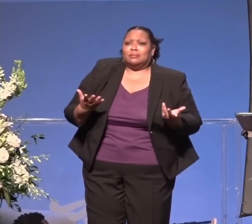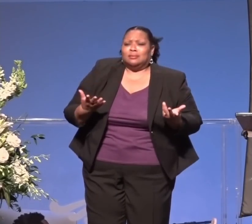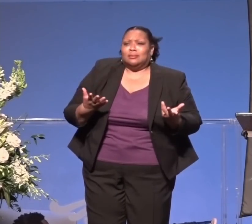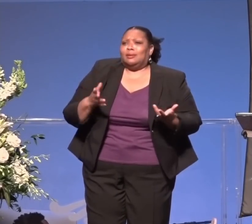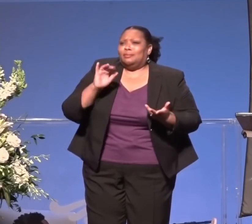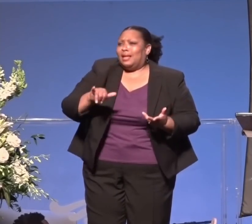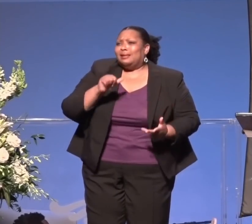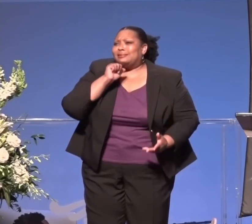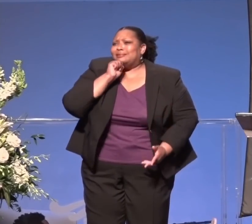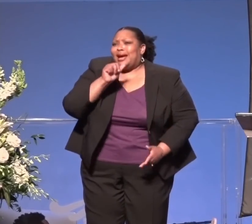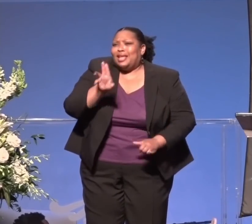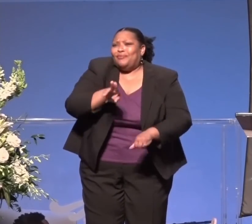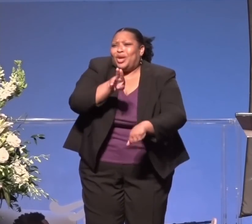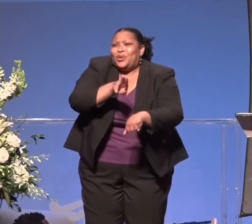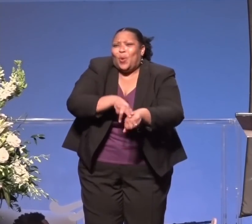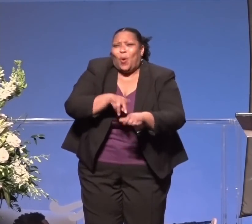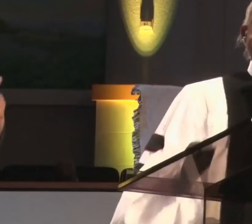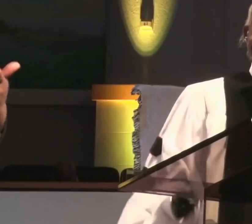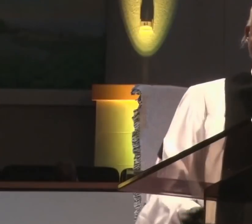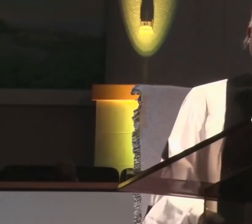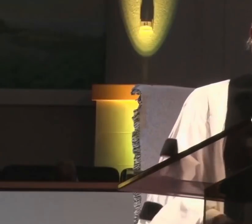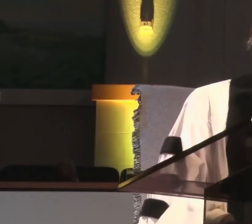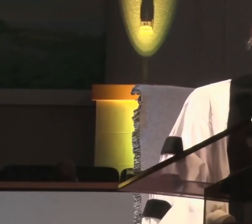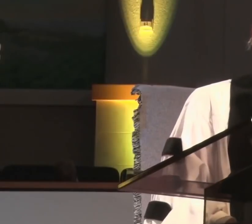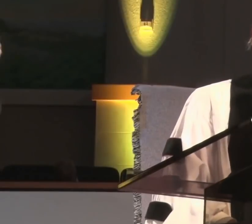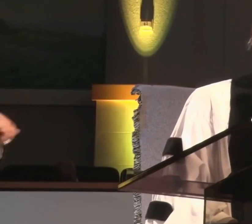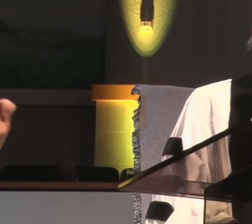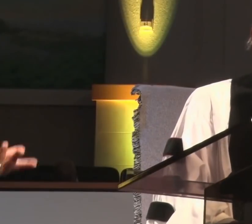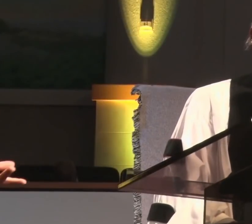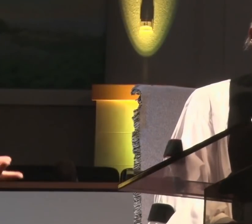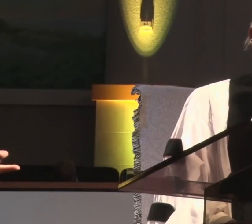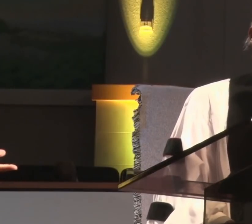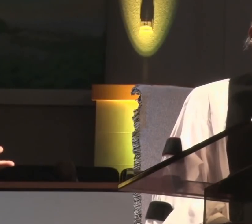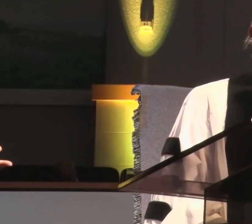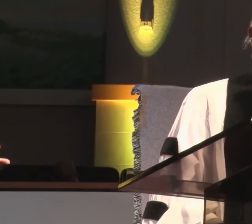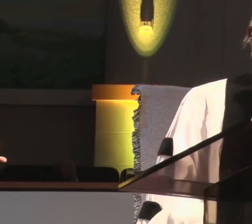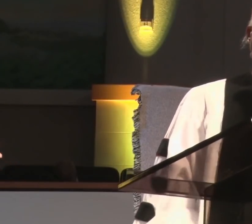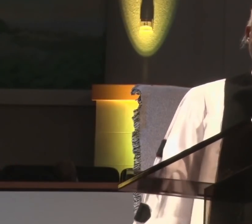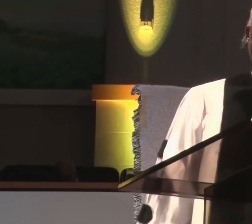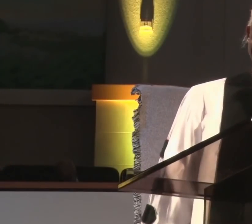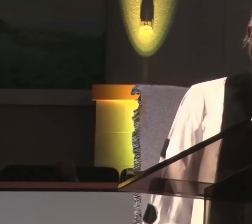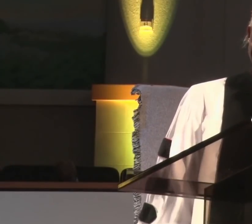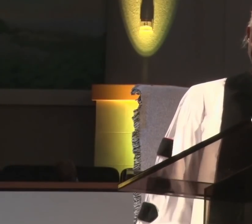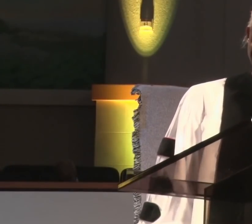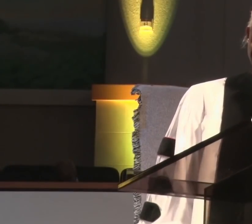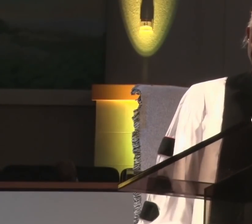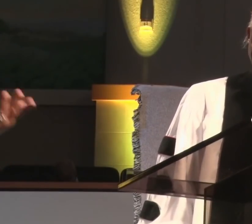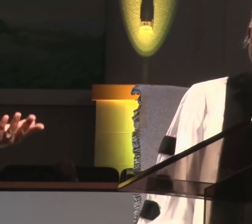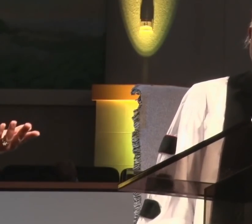MAN’S NECK AND HOLD IT THERE EIGHT MINUTES AND 46 SECONDS, EIGHT MINUTES AND 46 SECONDS,